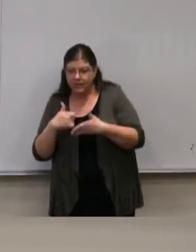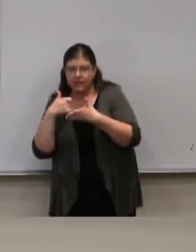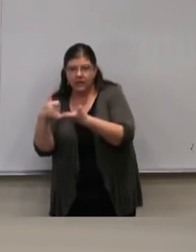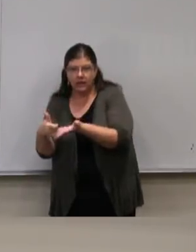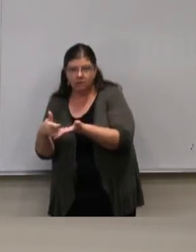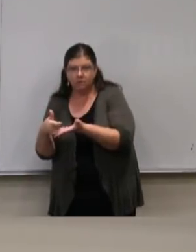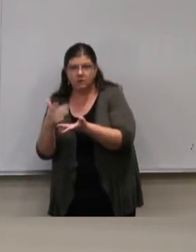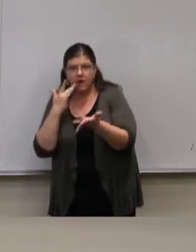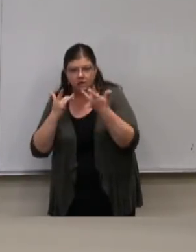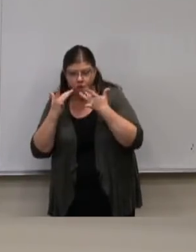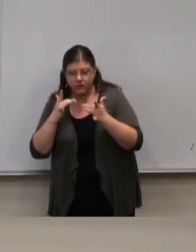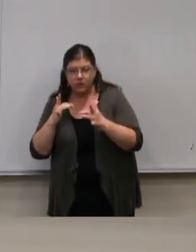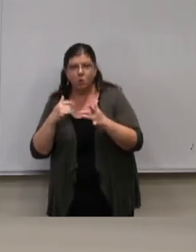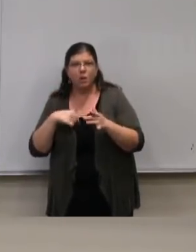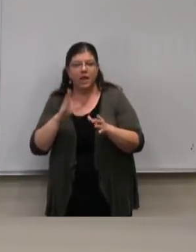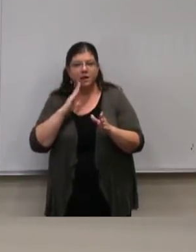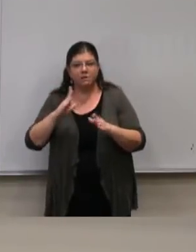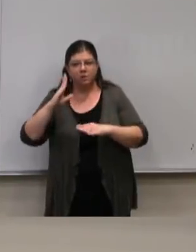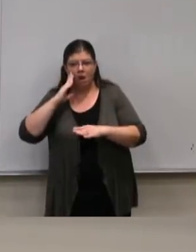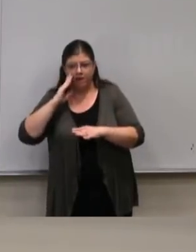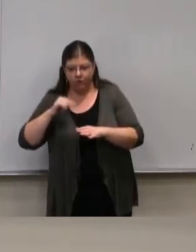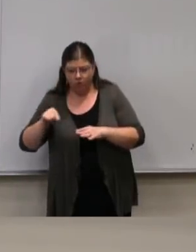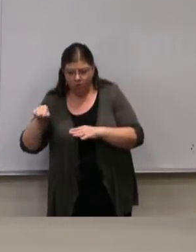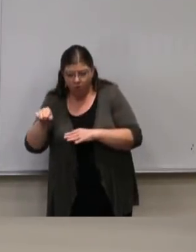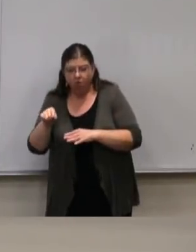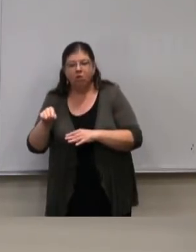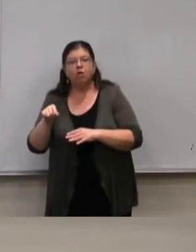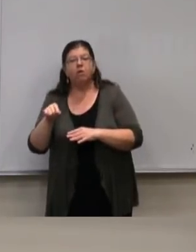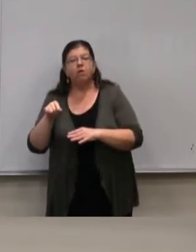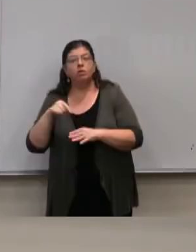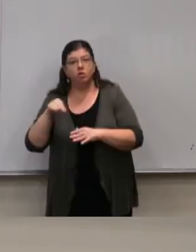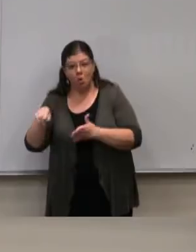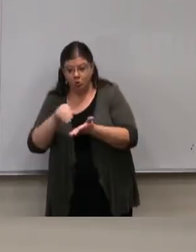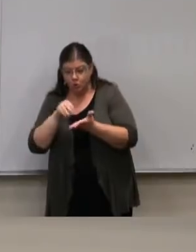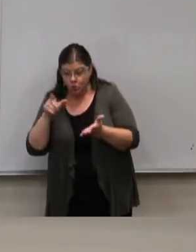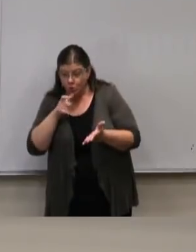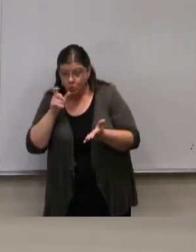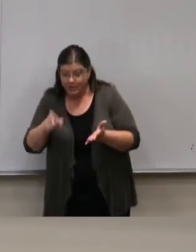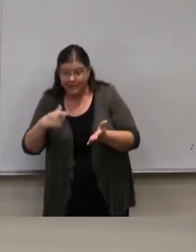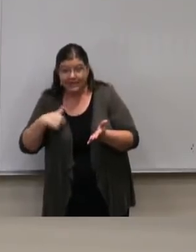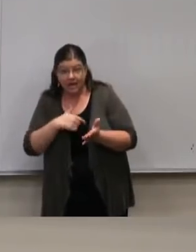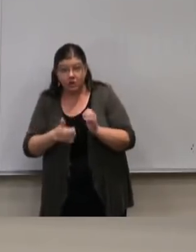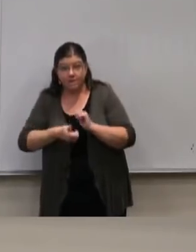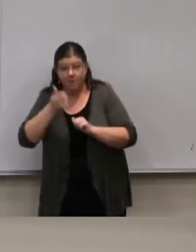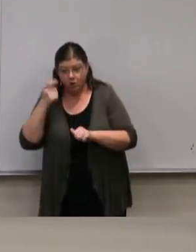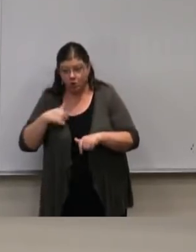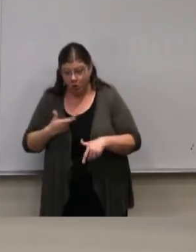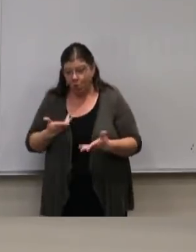We really have to be mindful that the students who need us the most that we're there for those students as well